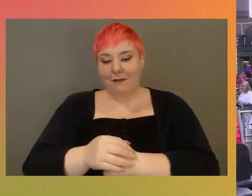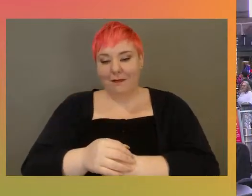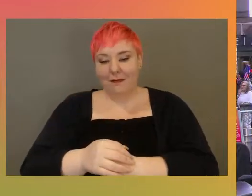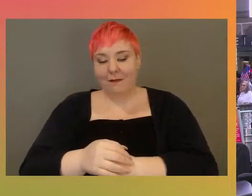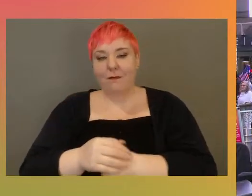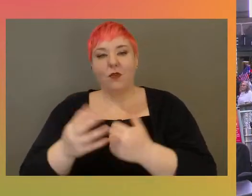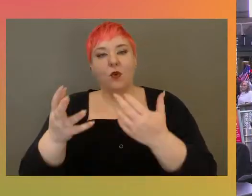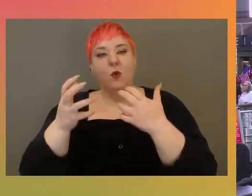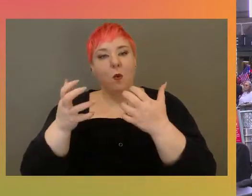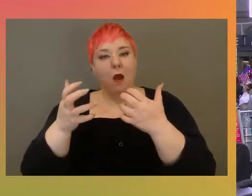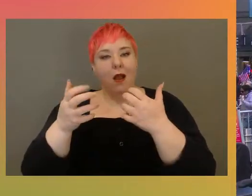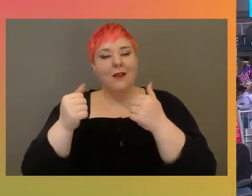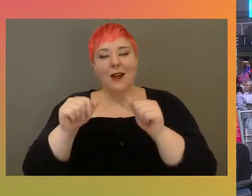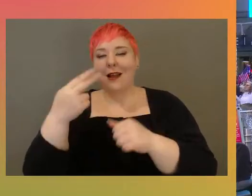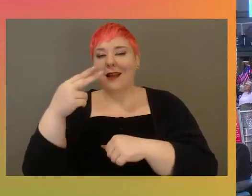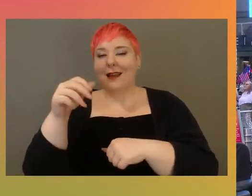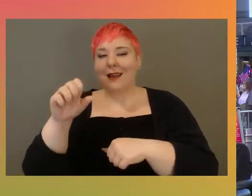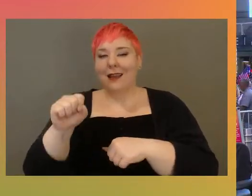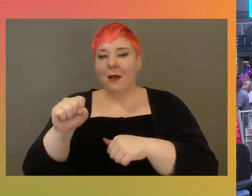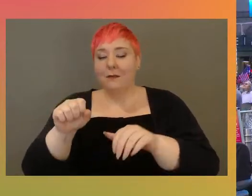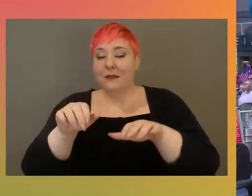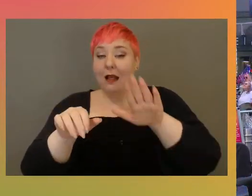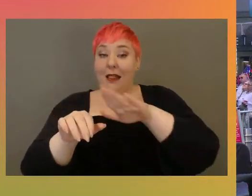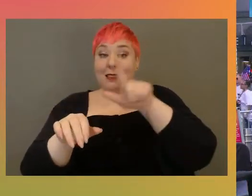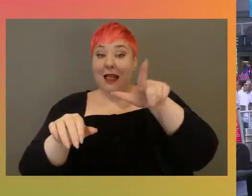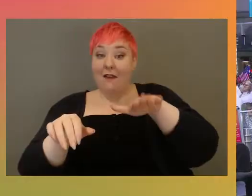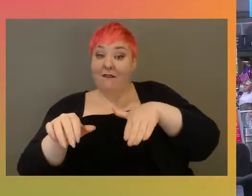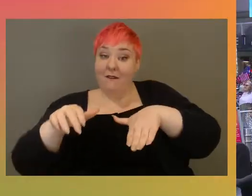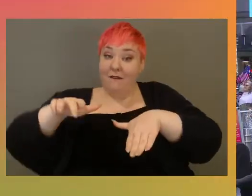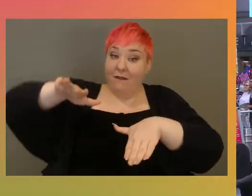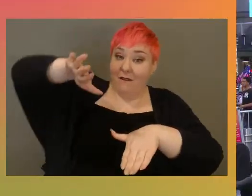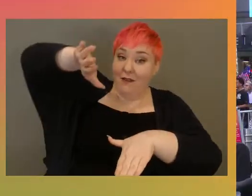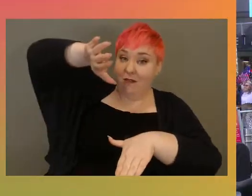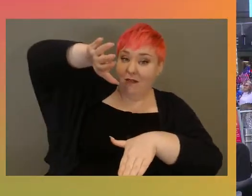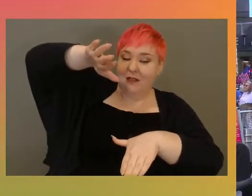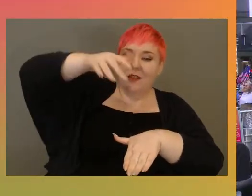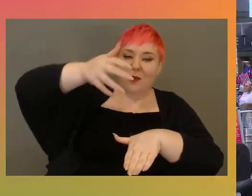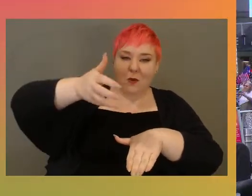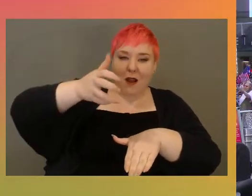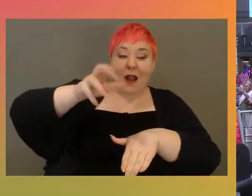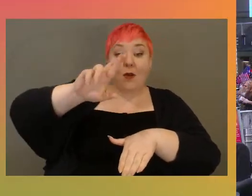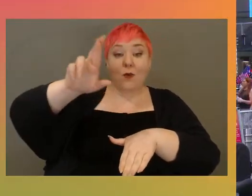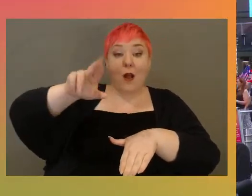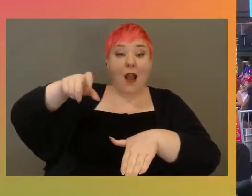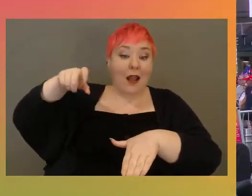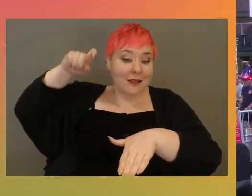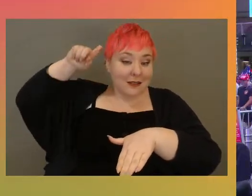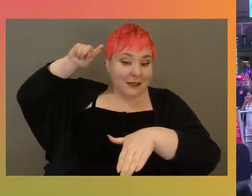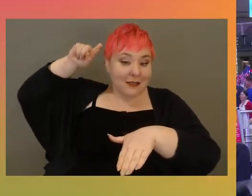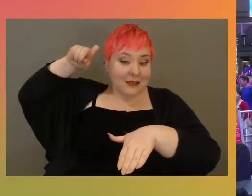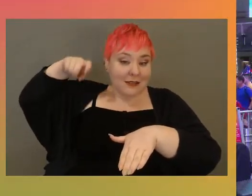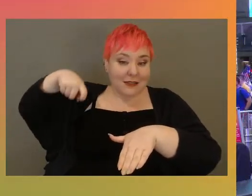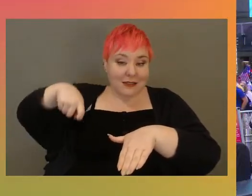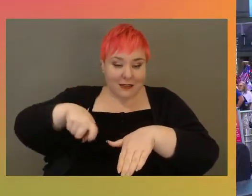BUTT, OPEN THE HIP.